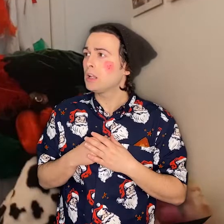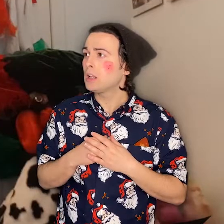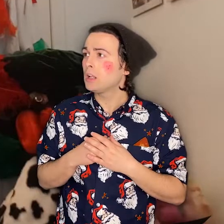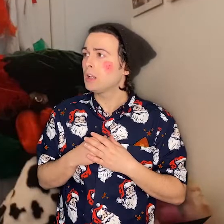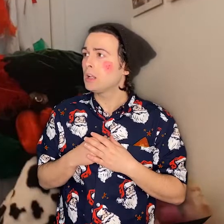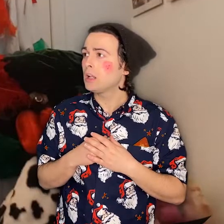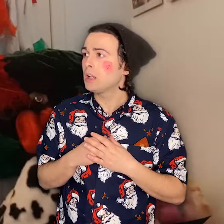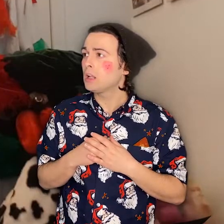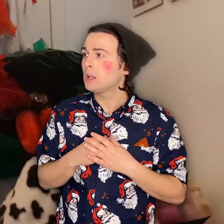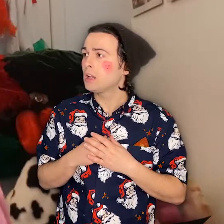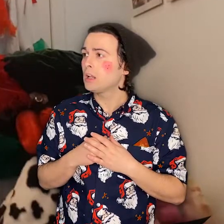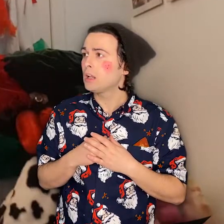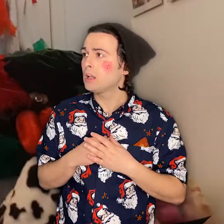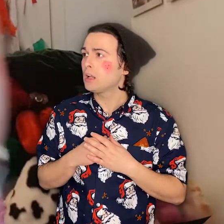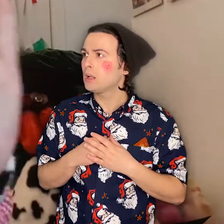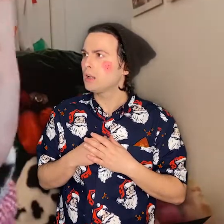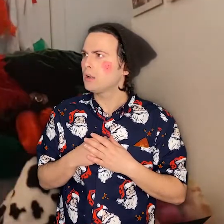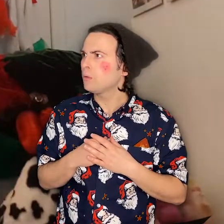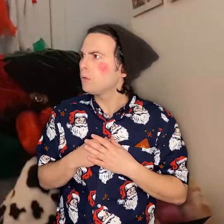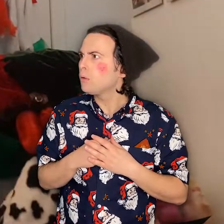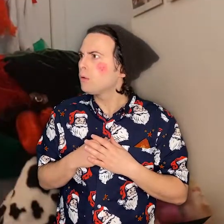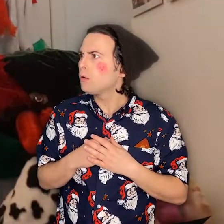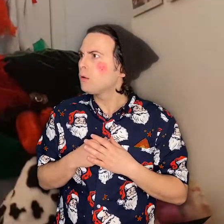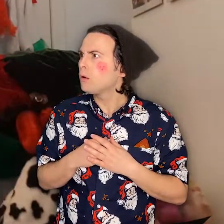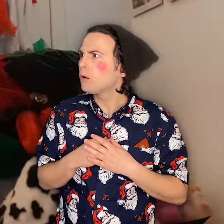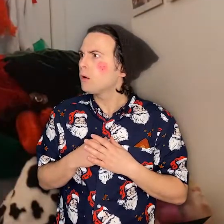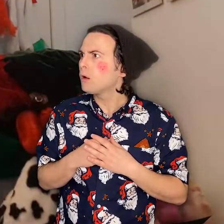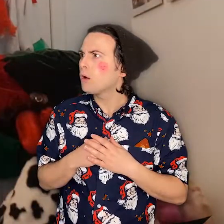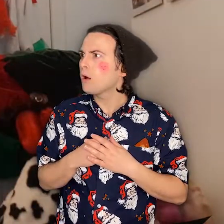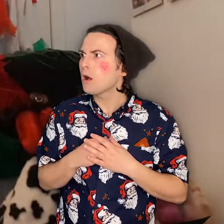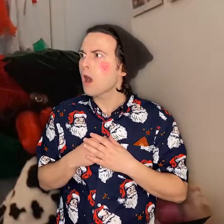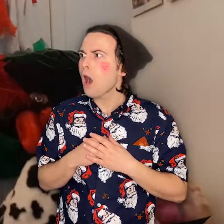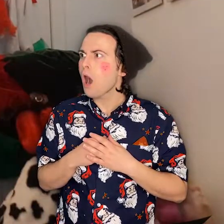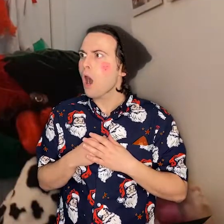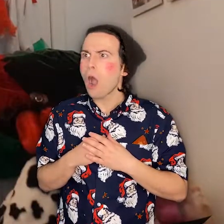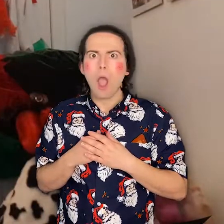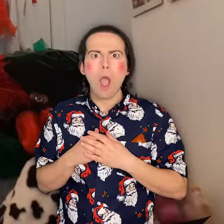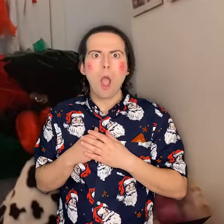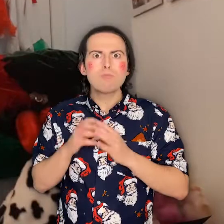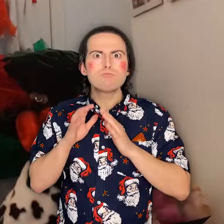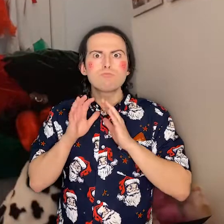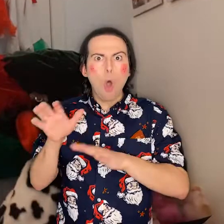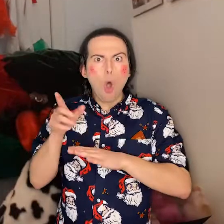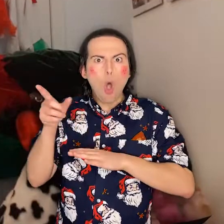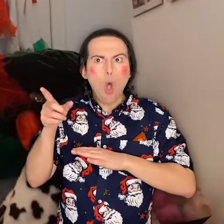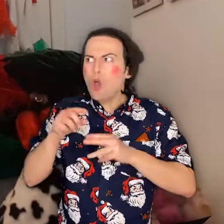When Judy pure showgirls me from behind, hurtling me down the stairs.